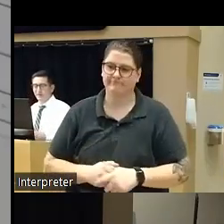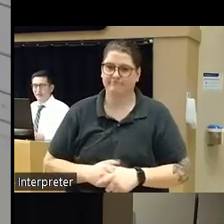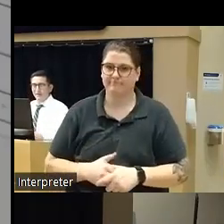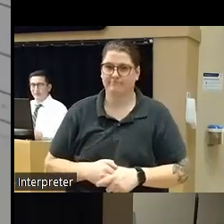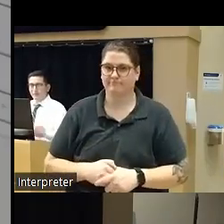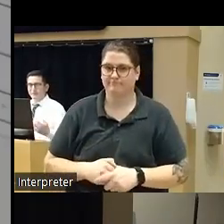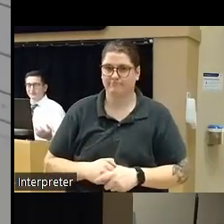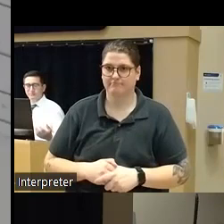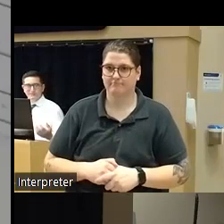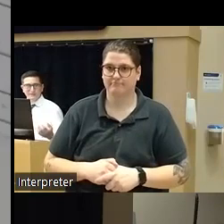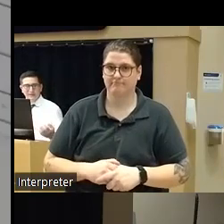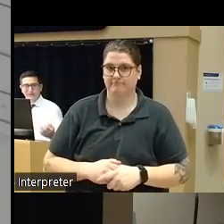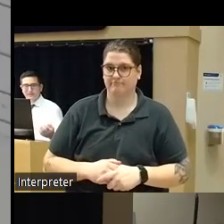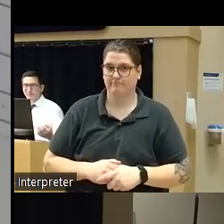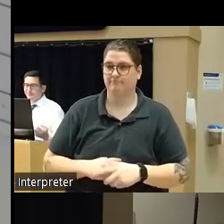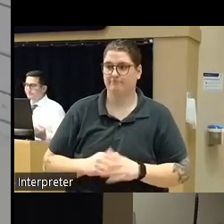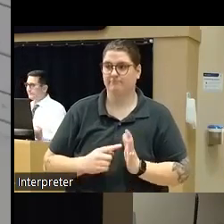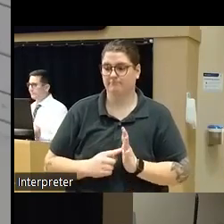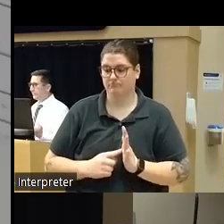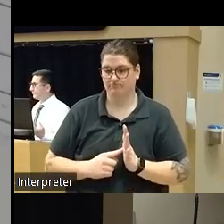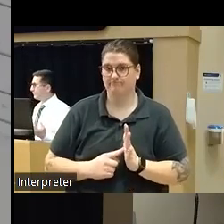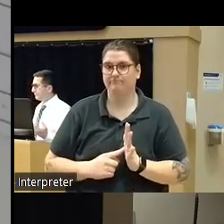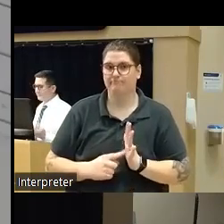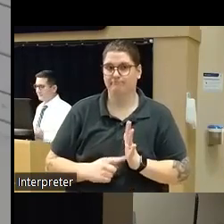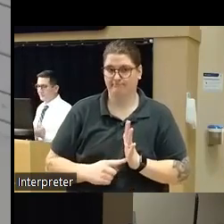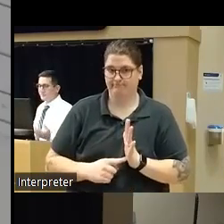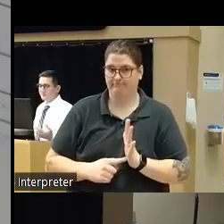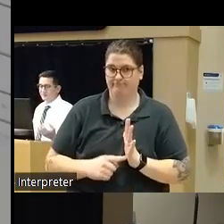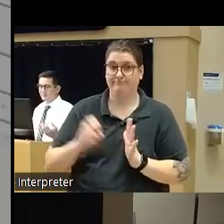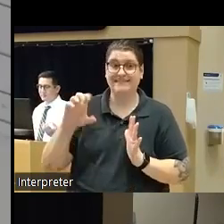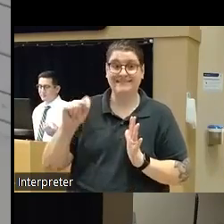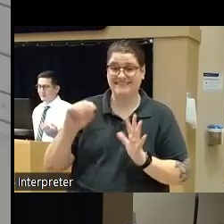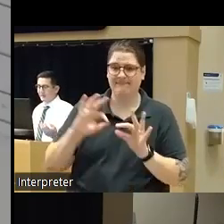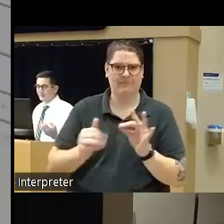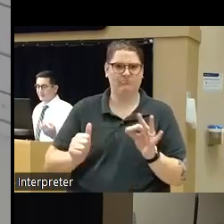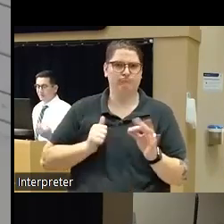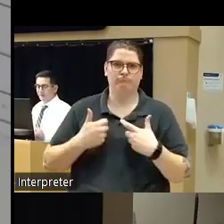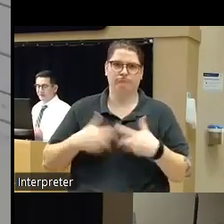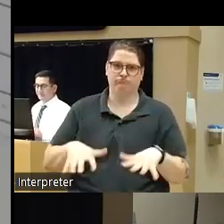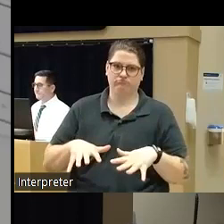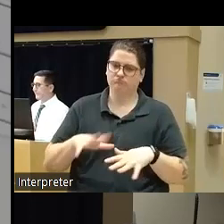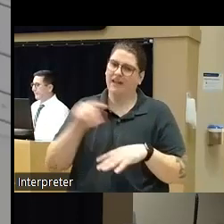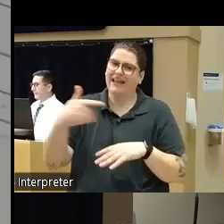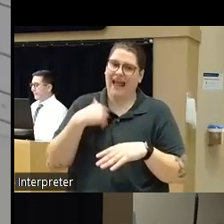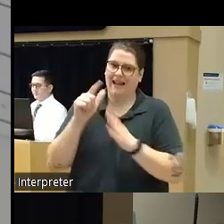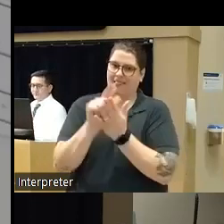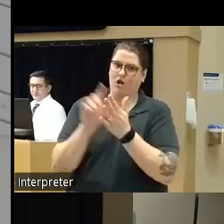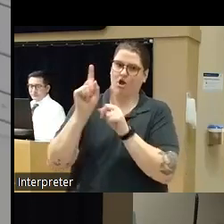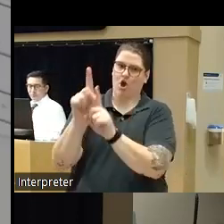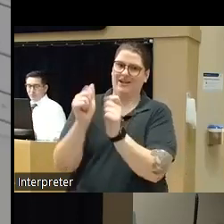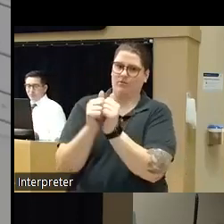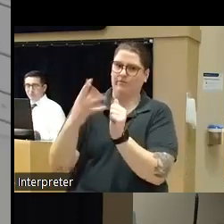you know ECT was indicated but the family refused and he seemed he had a legal guardian and so what